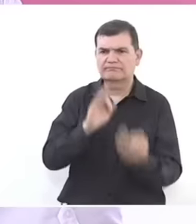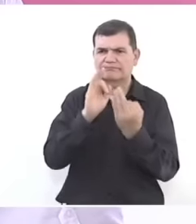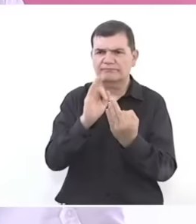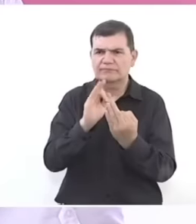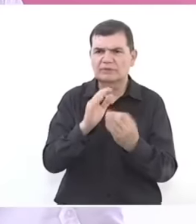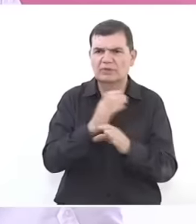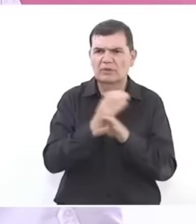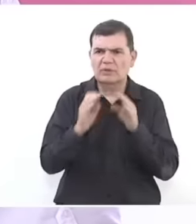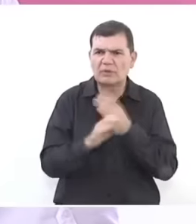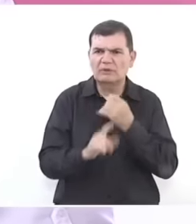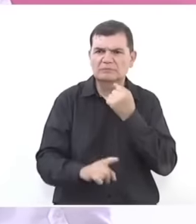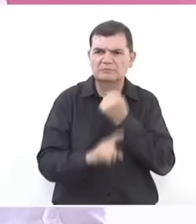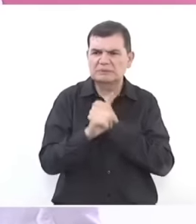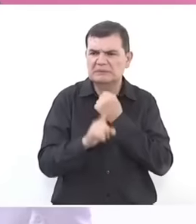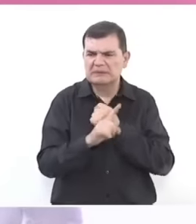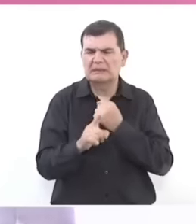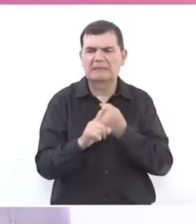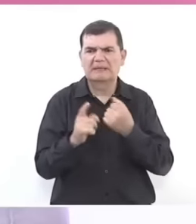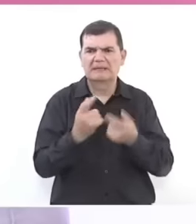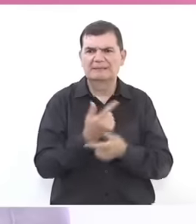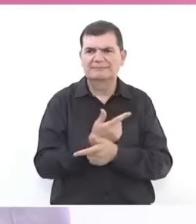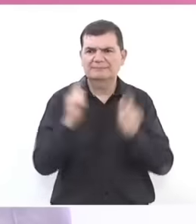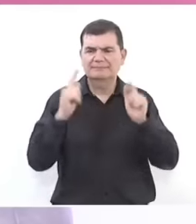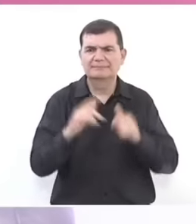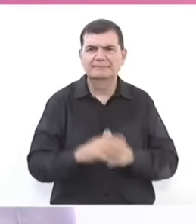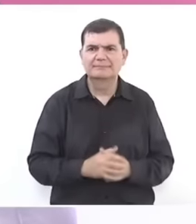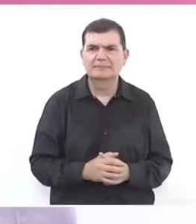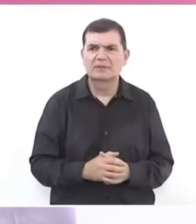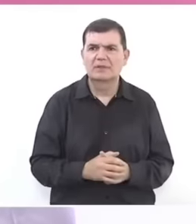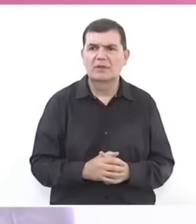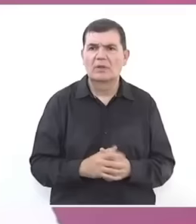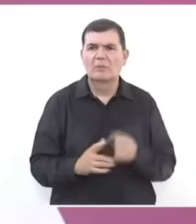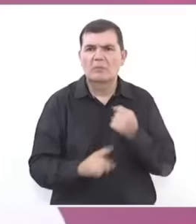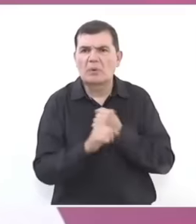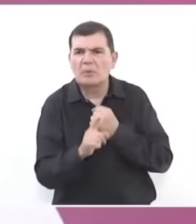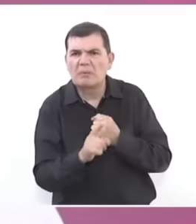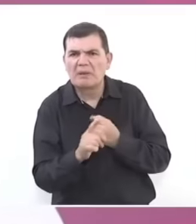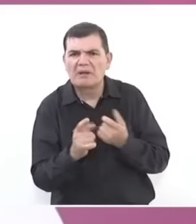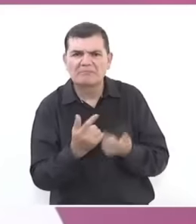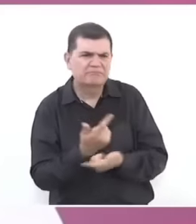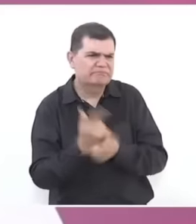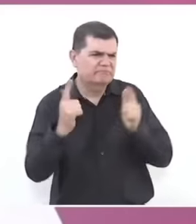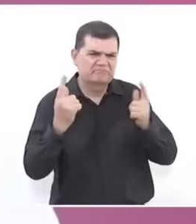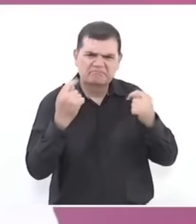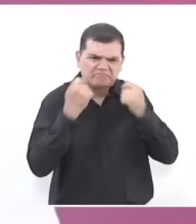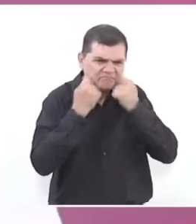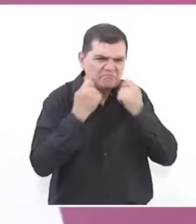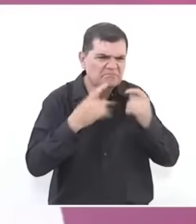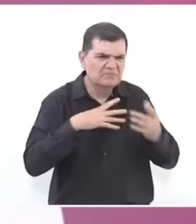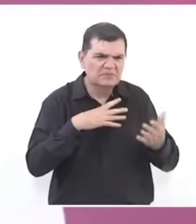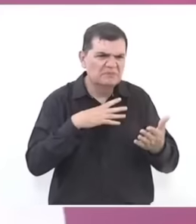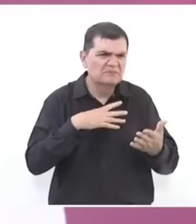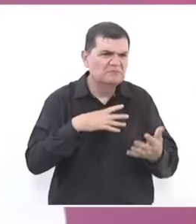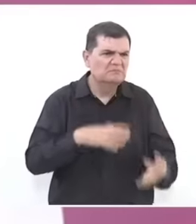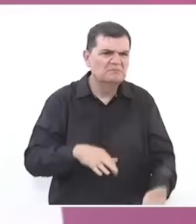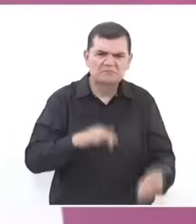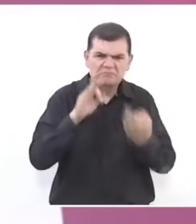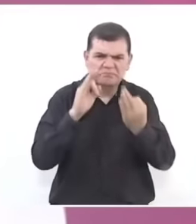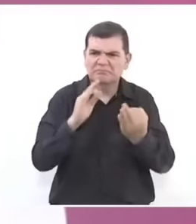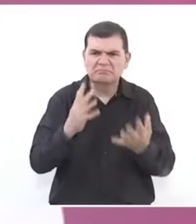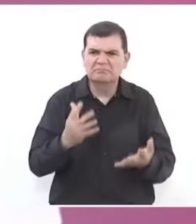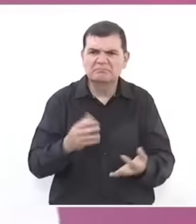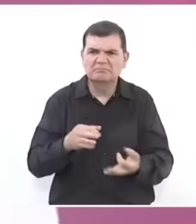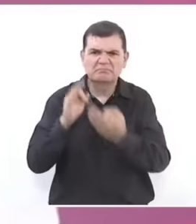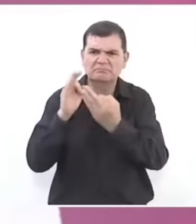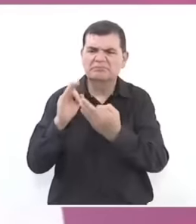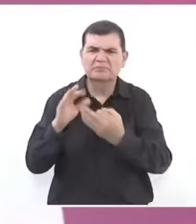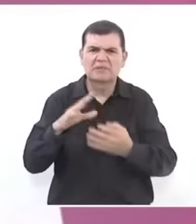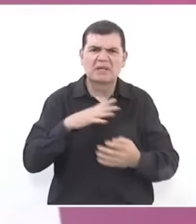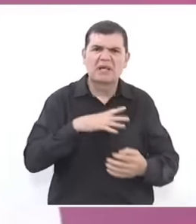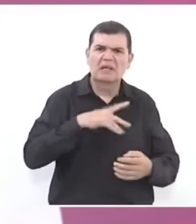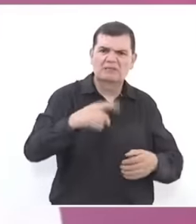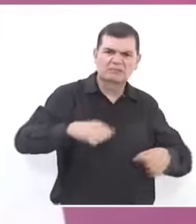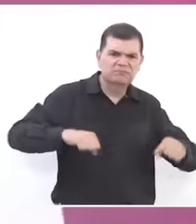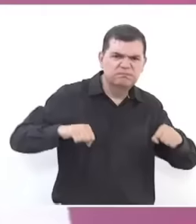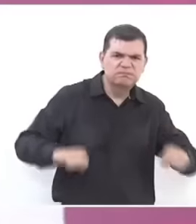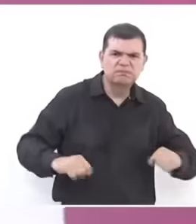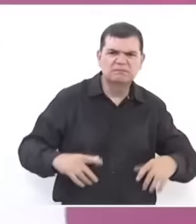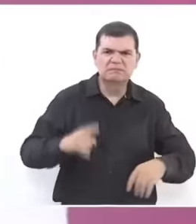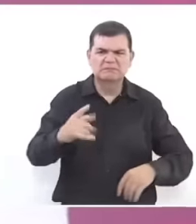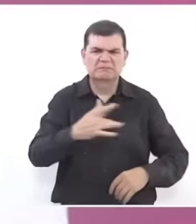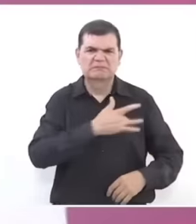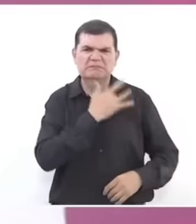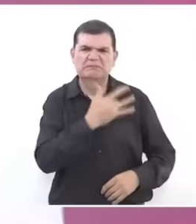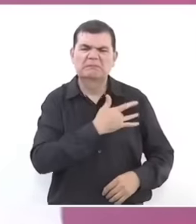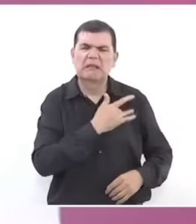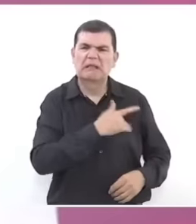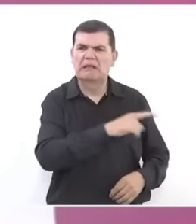adversity, any problem, confront the potentates who felt they were owners